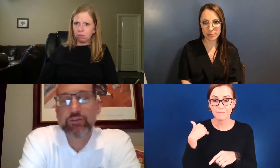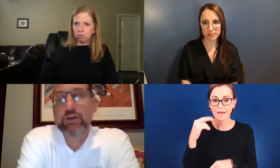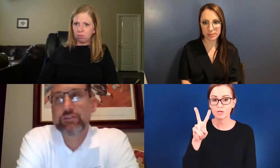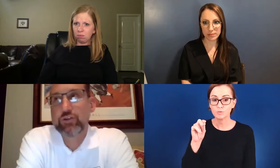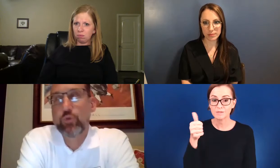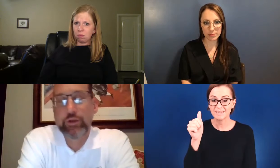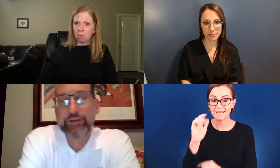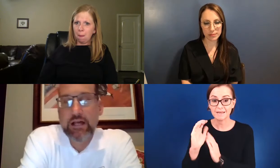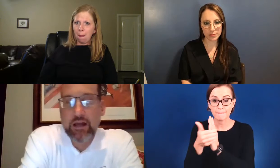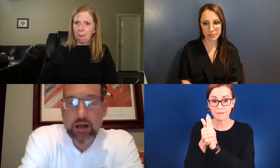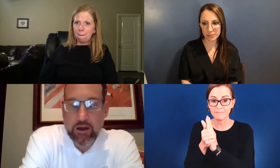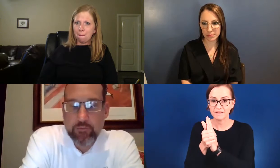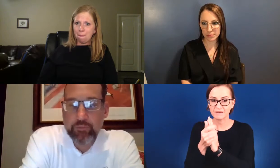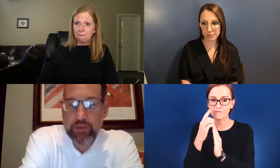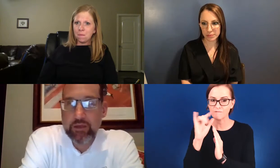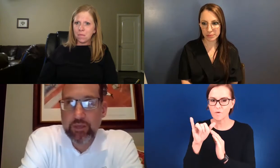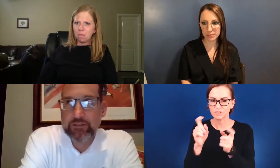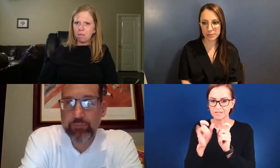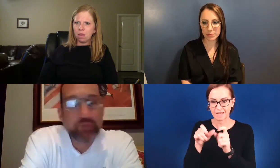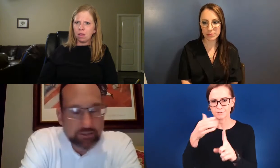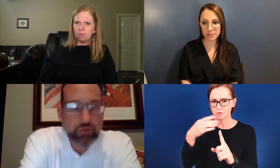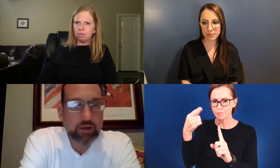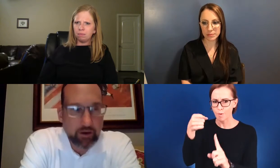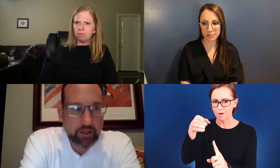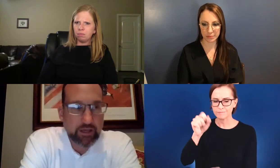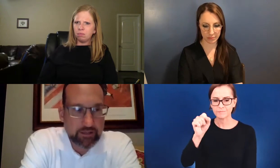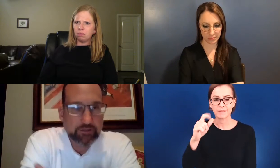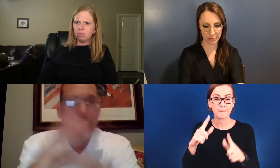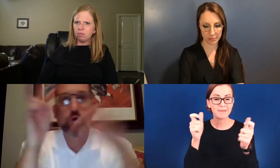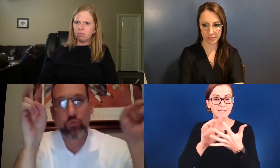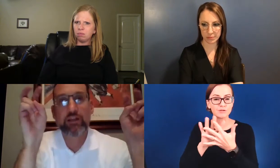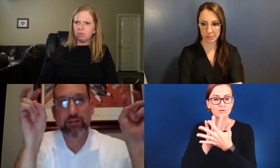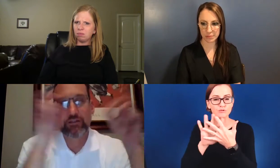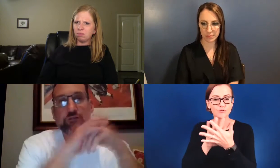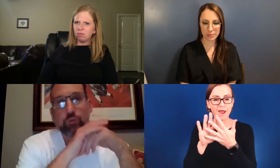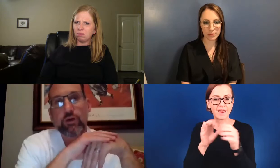and you raise a good point because the biggest gray area is quote readily achievable.